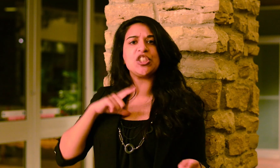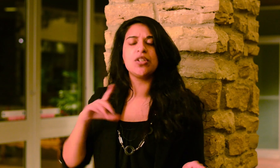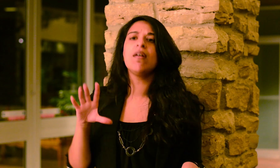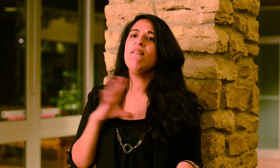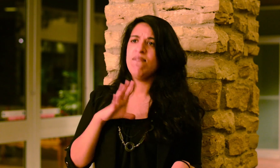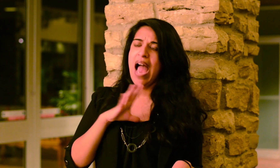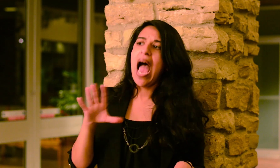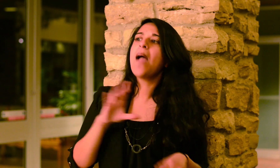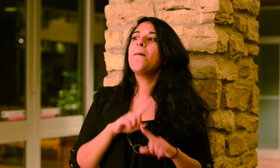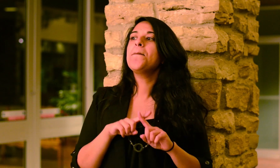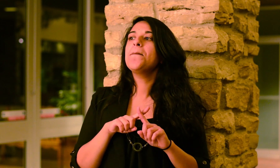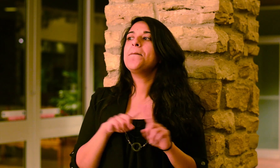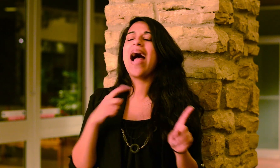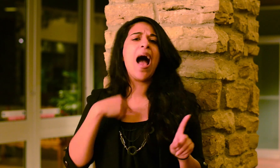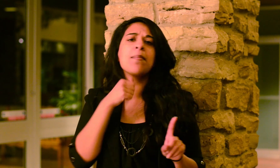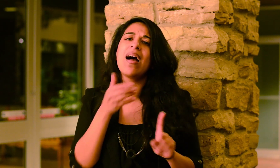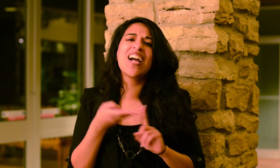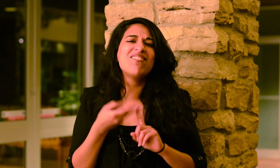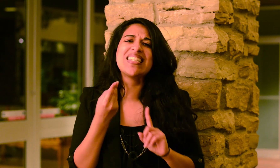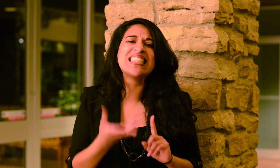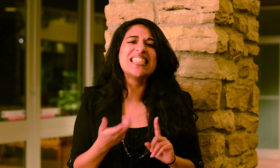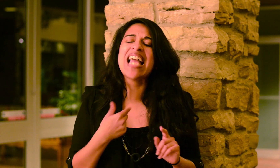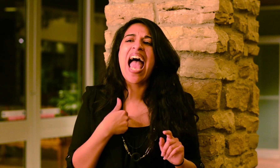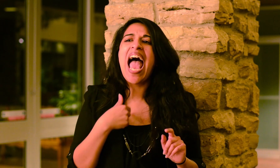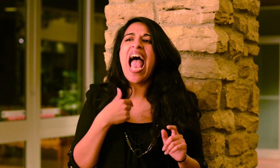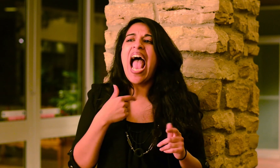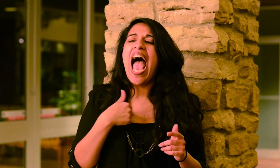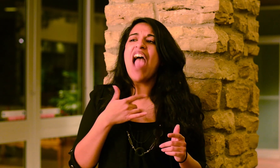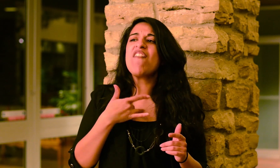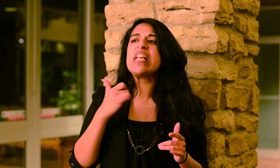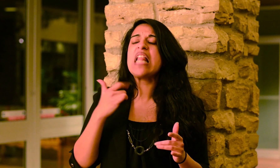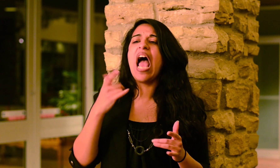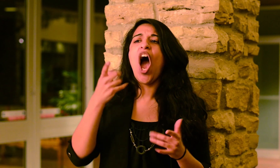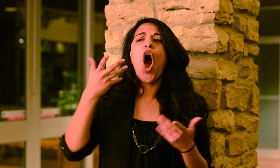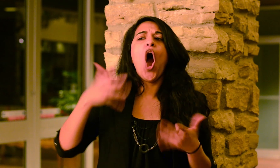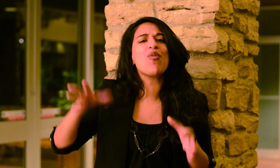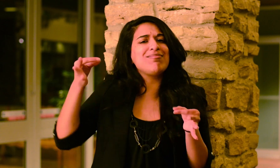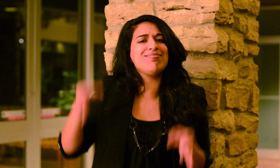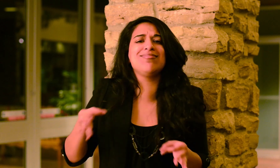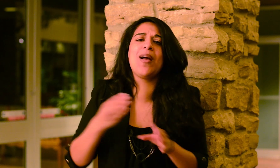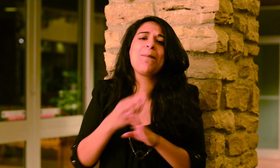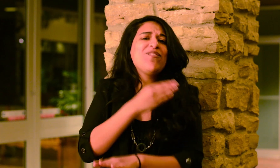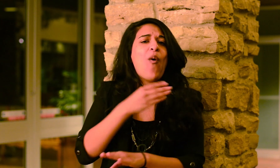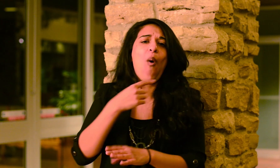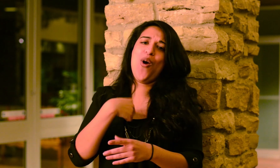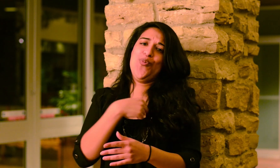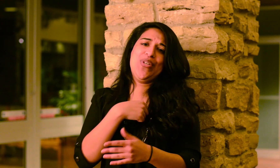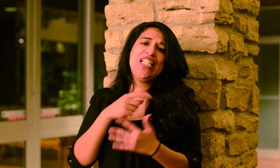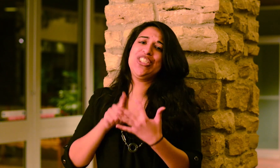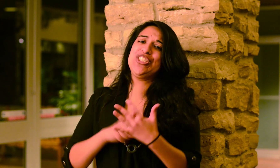Which is fine, but I have to say I'm not convinced. I don't buy that. I felt like the outcome of this meeting was pre-determined.